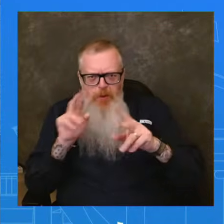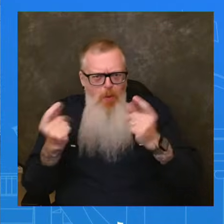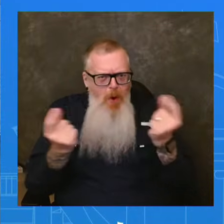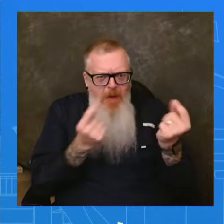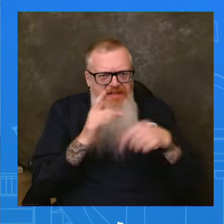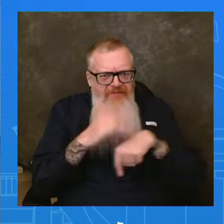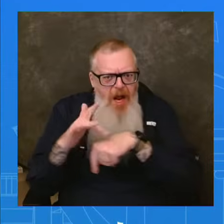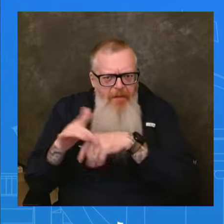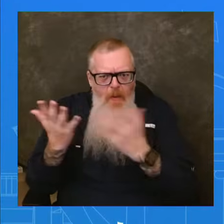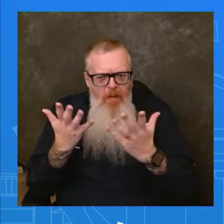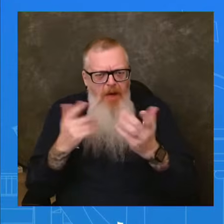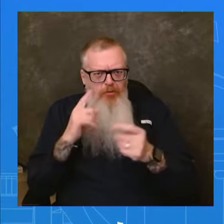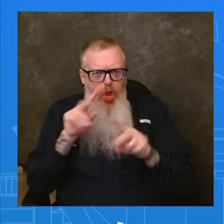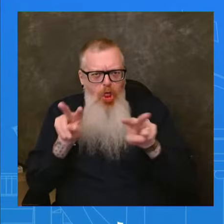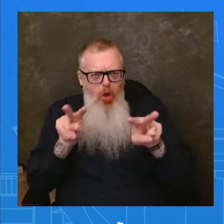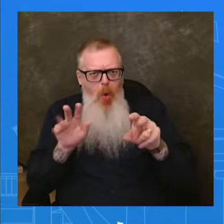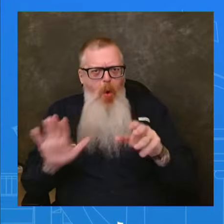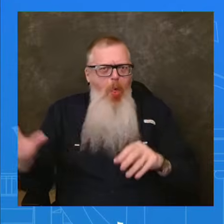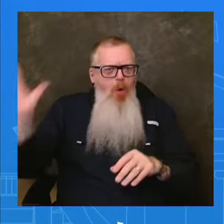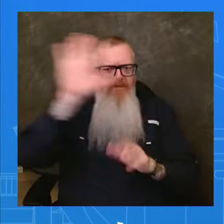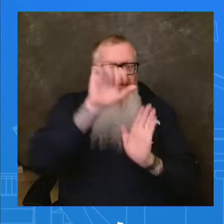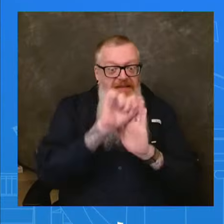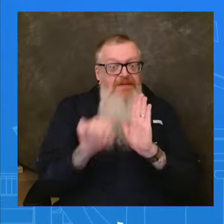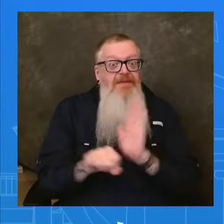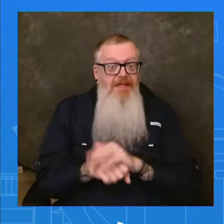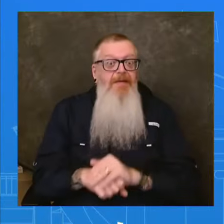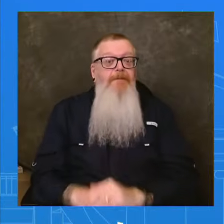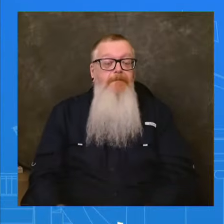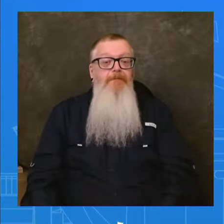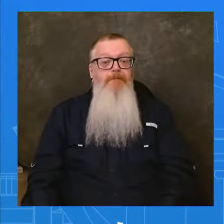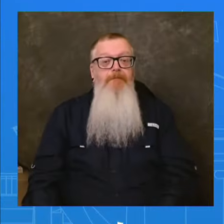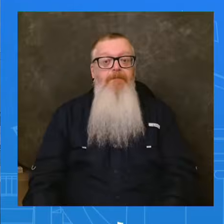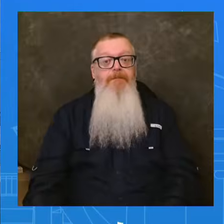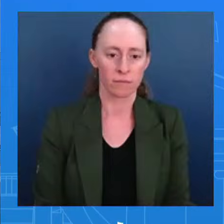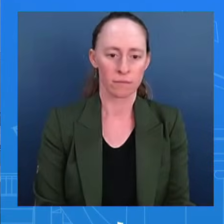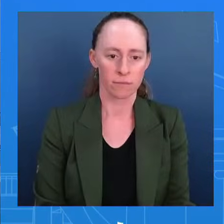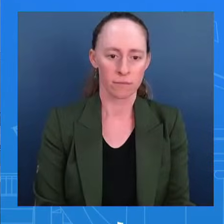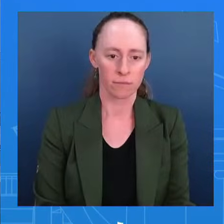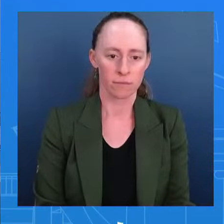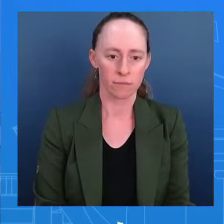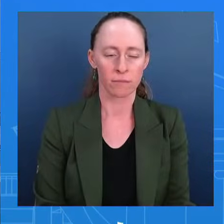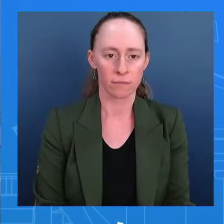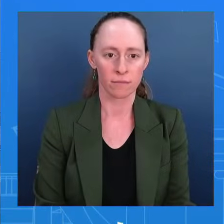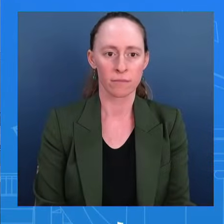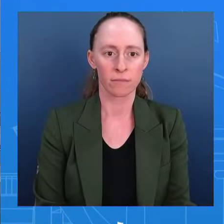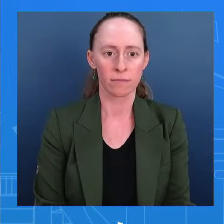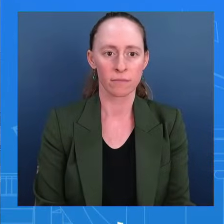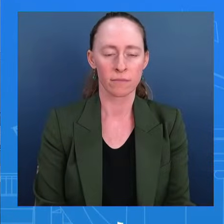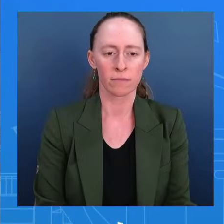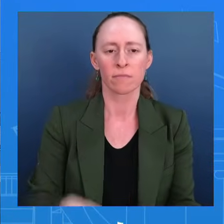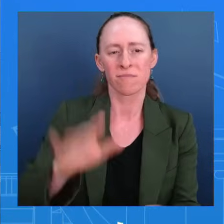you have to head out. Akayla, you have the last question. The Press: Okay. Hi, Administrator. I'm just wondering if the administration is confident